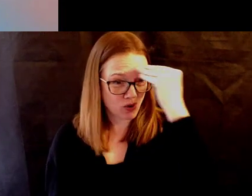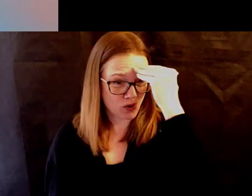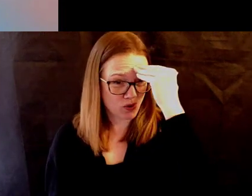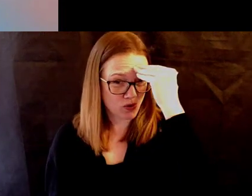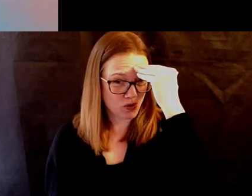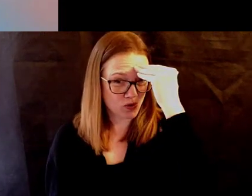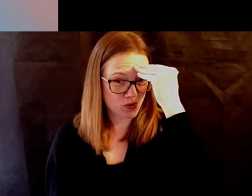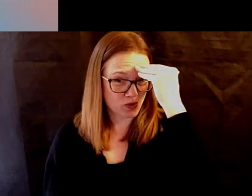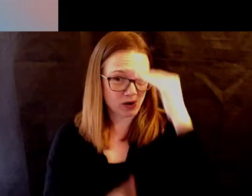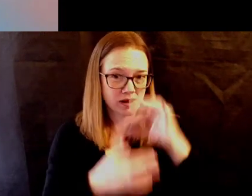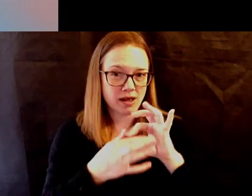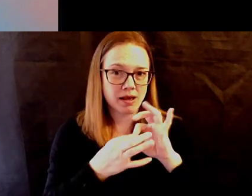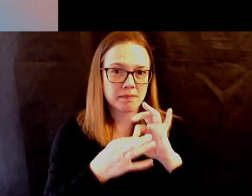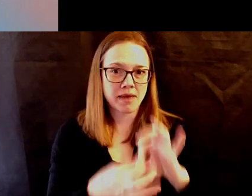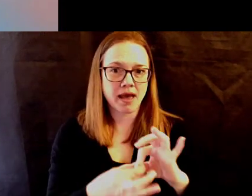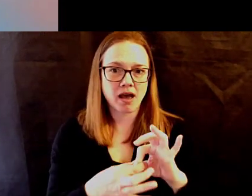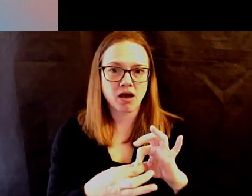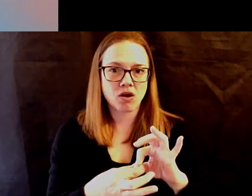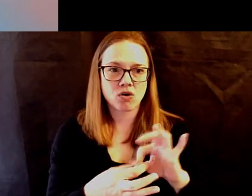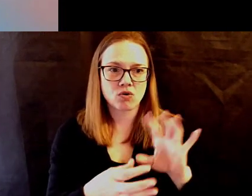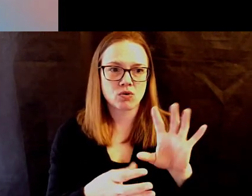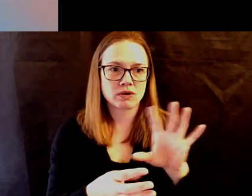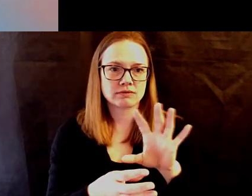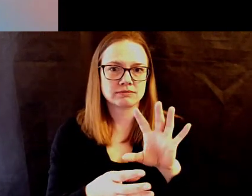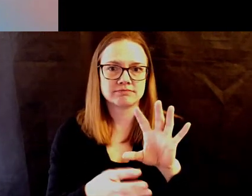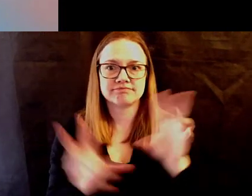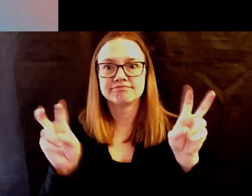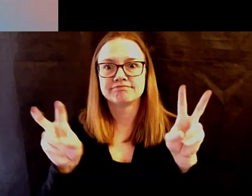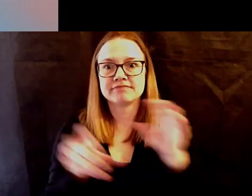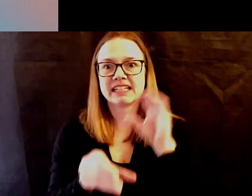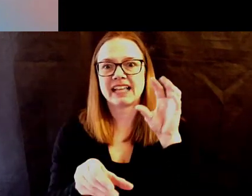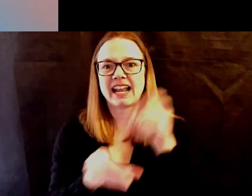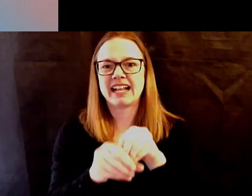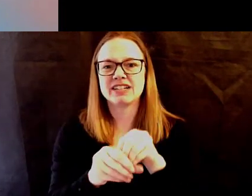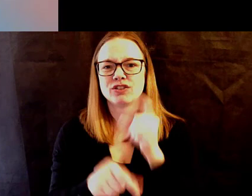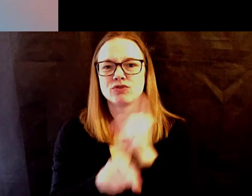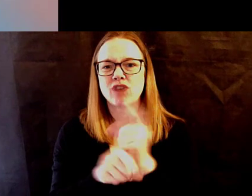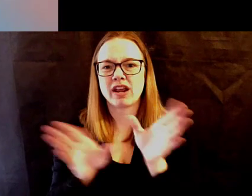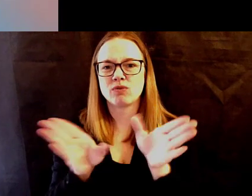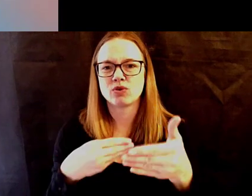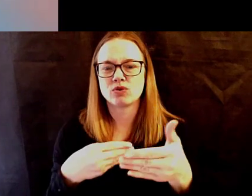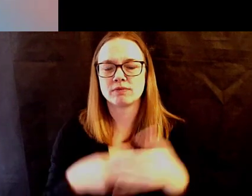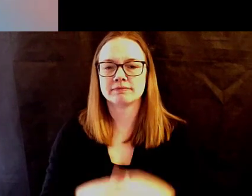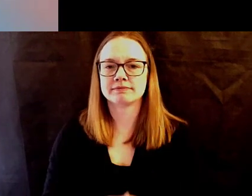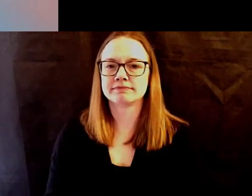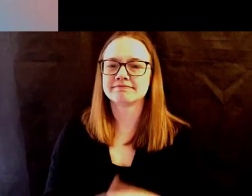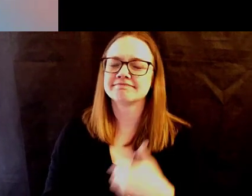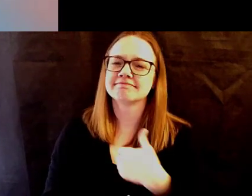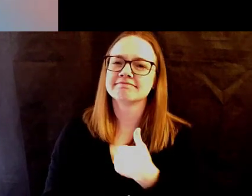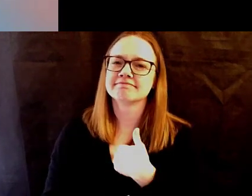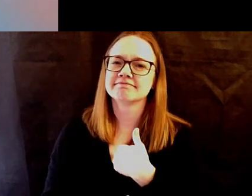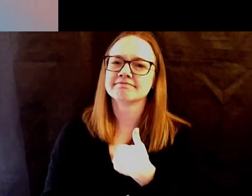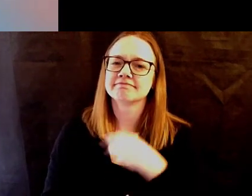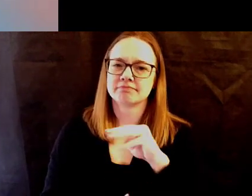getting into the right room? I guess I would just add that it takes a little bit of practice,